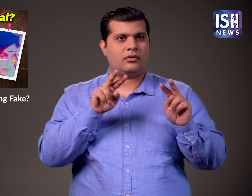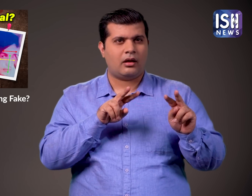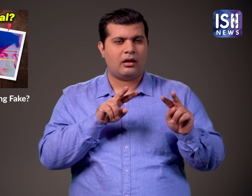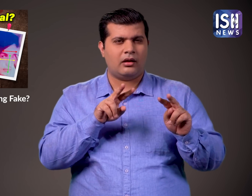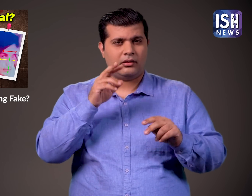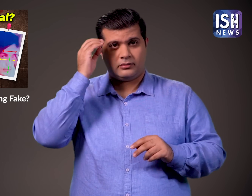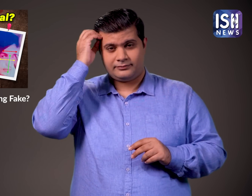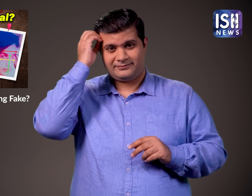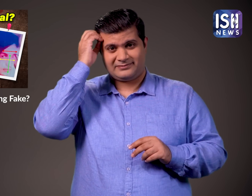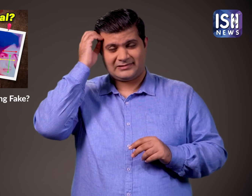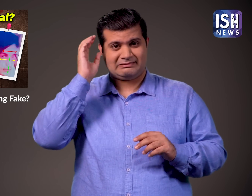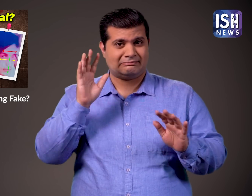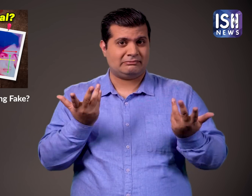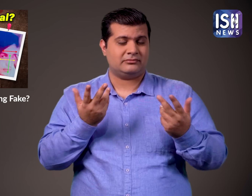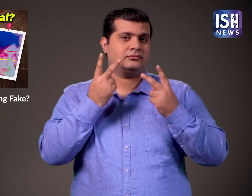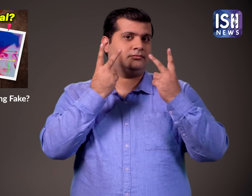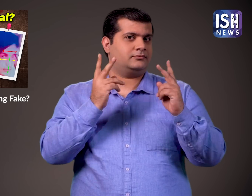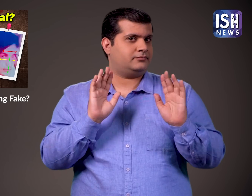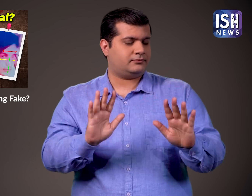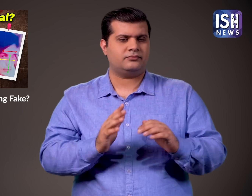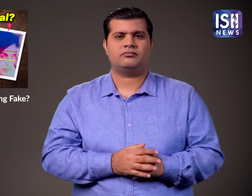It’s all so confusing to watch!